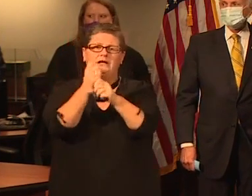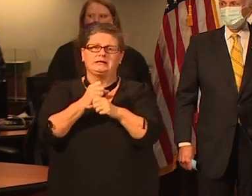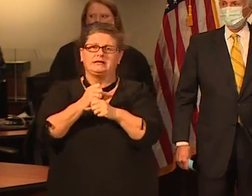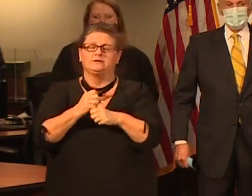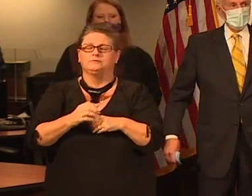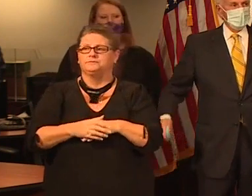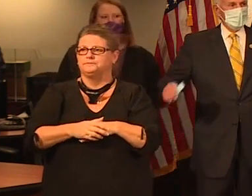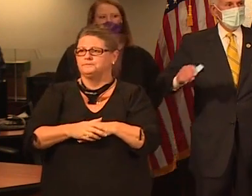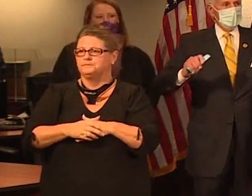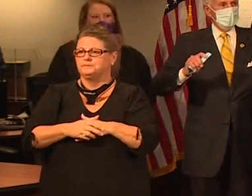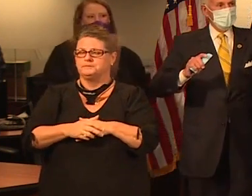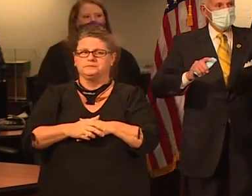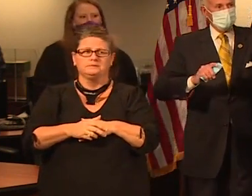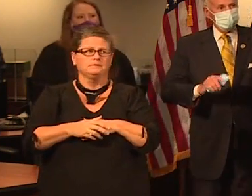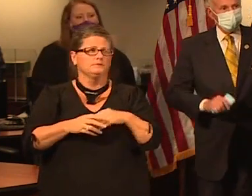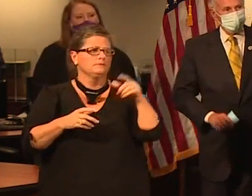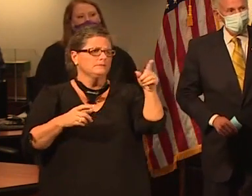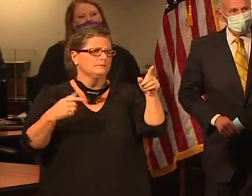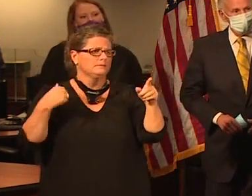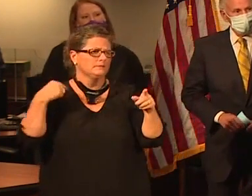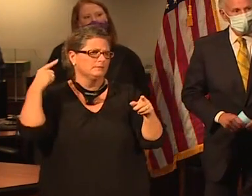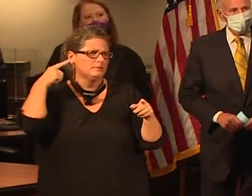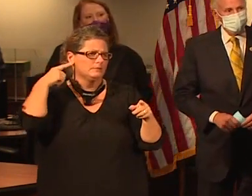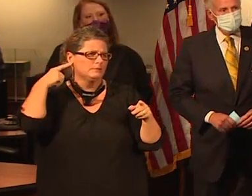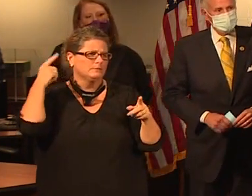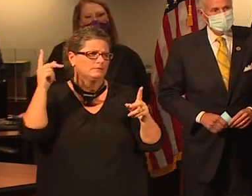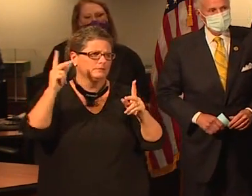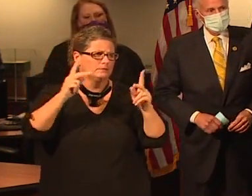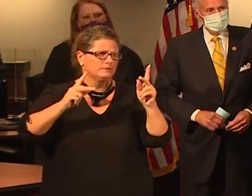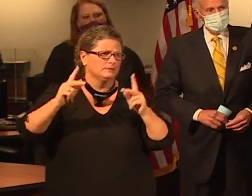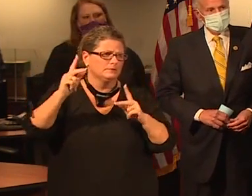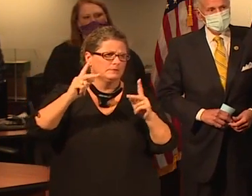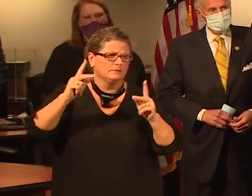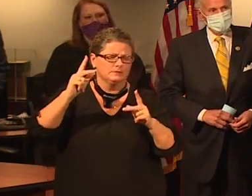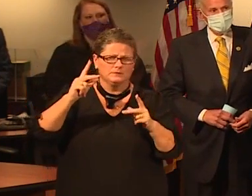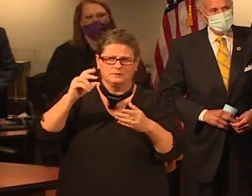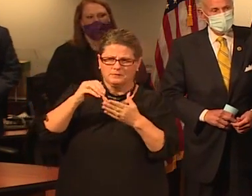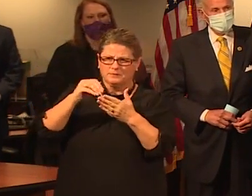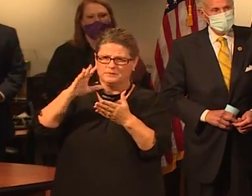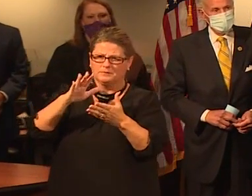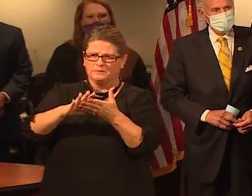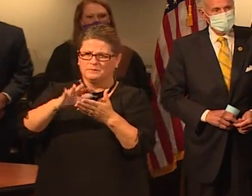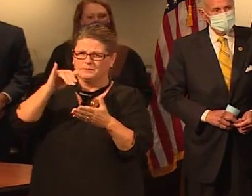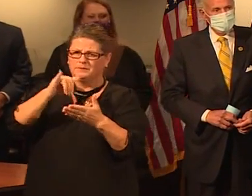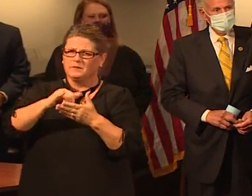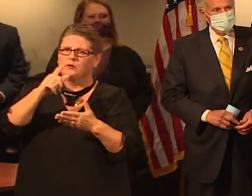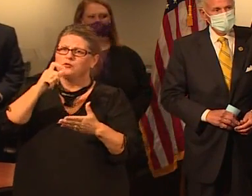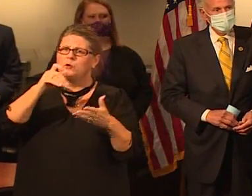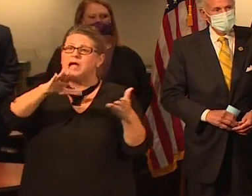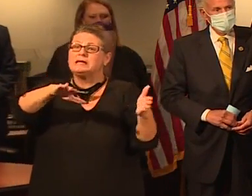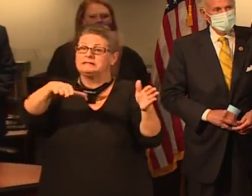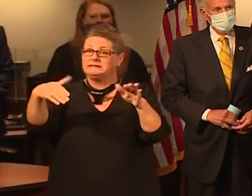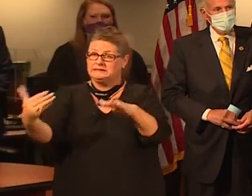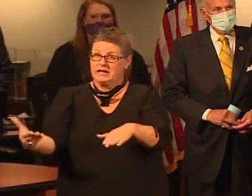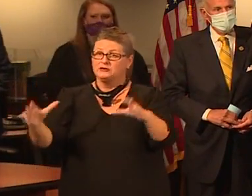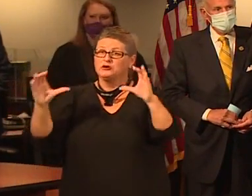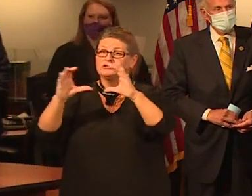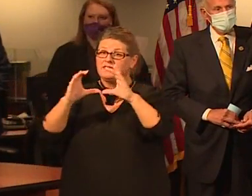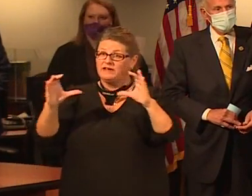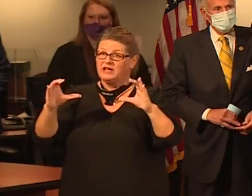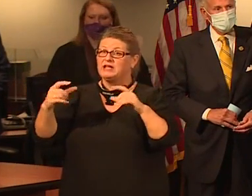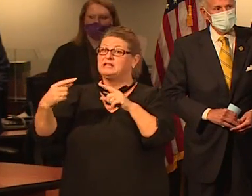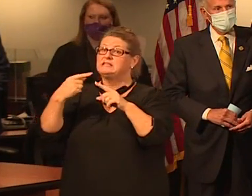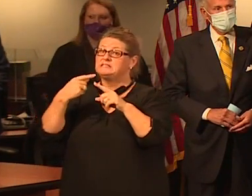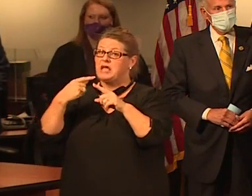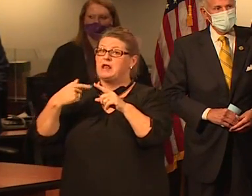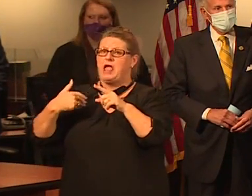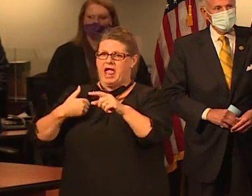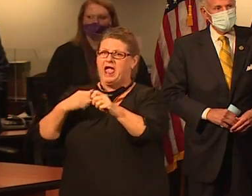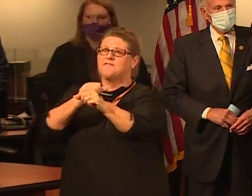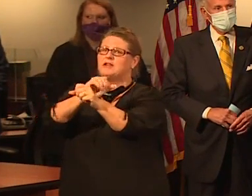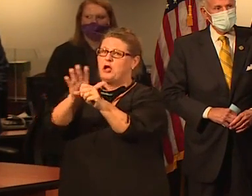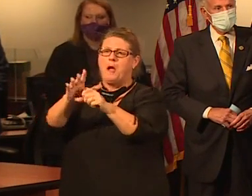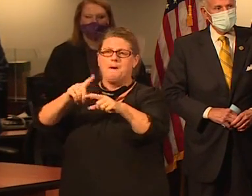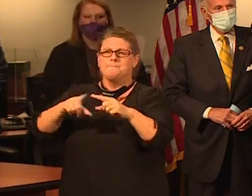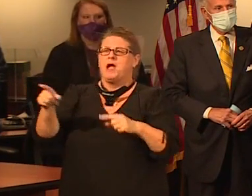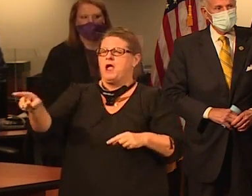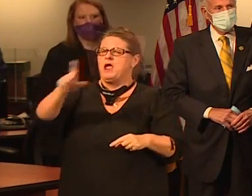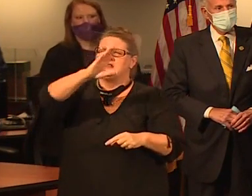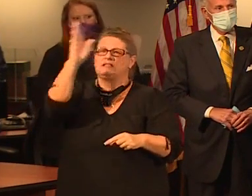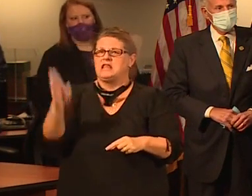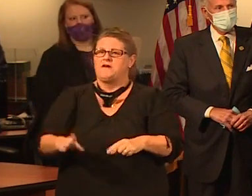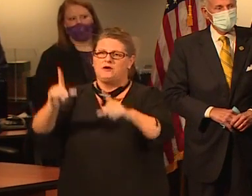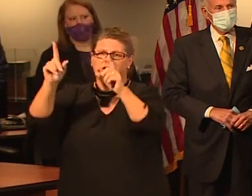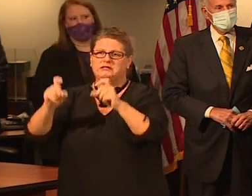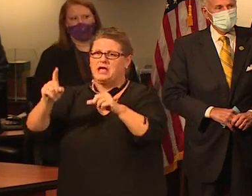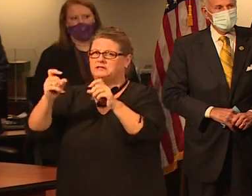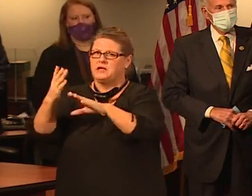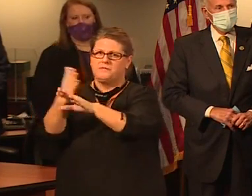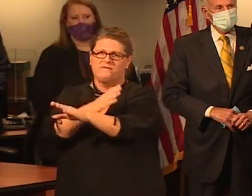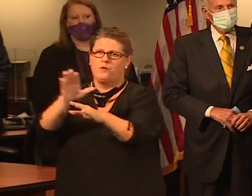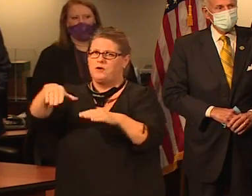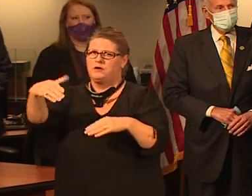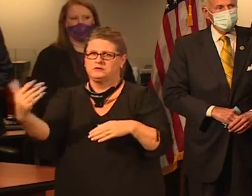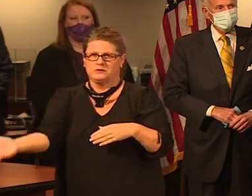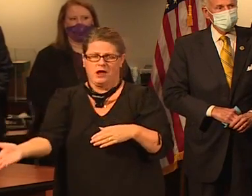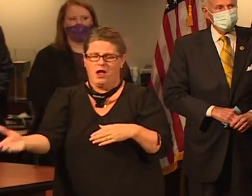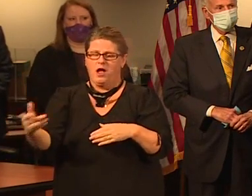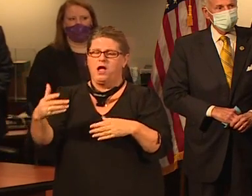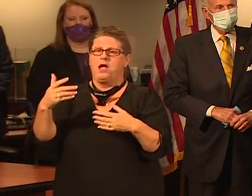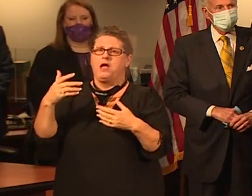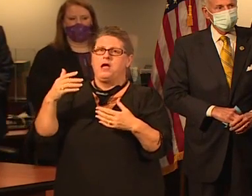SO WE JUST WOULD REQUEST THAT PEOPLE GET OUT AND GET TESTED.